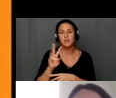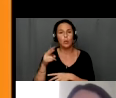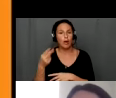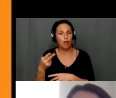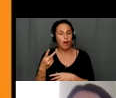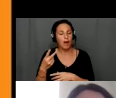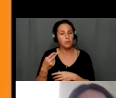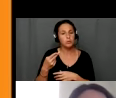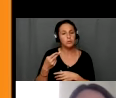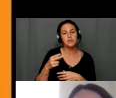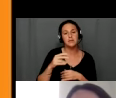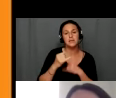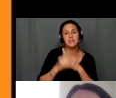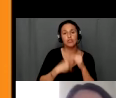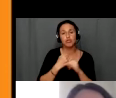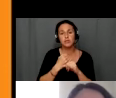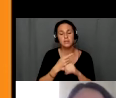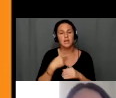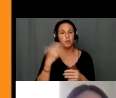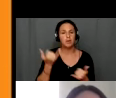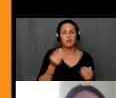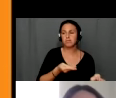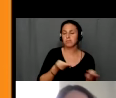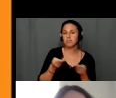And I will go ahead and pass it over to Kris.